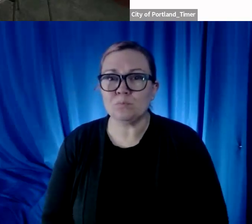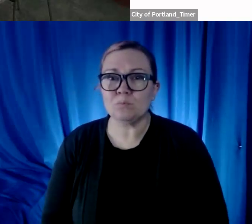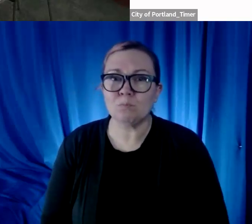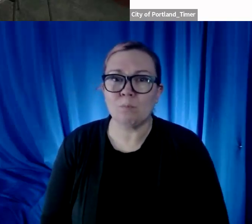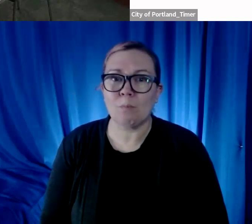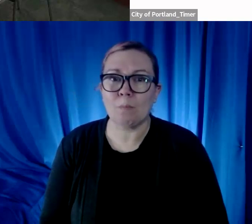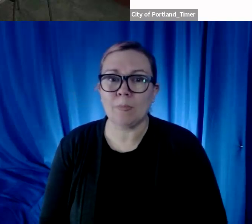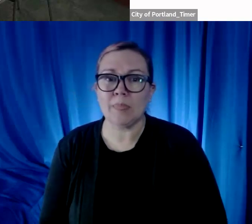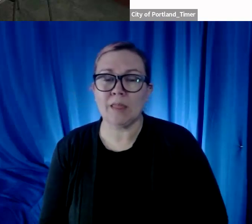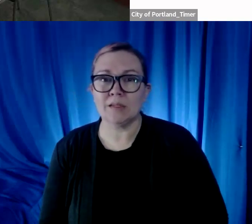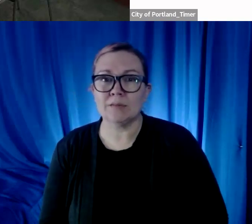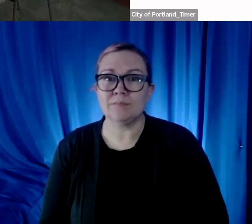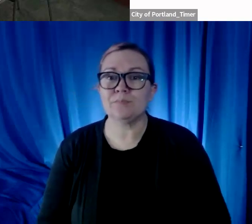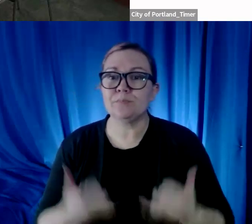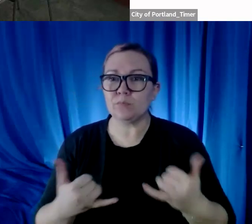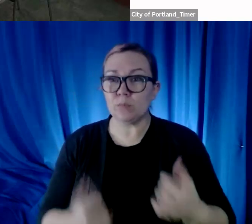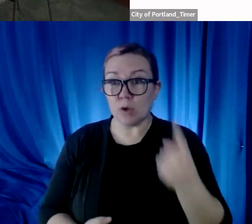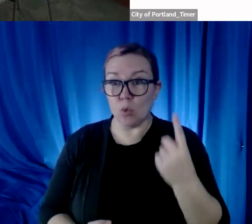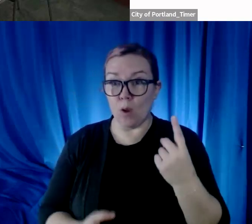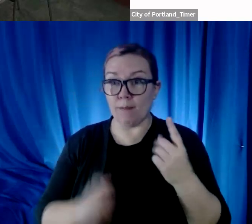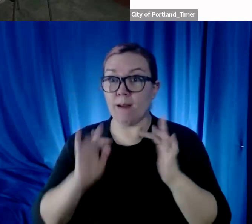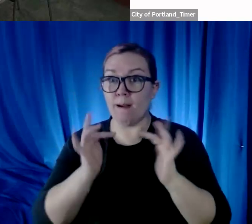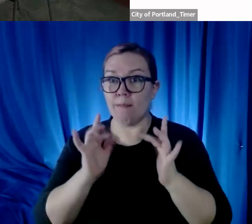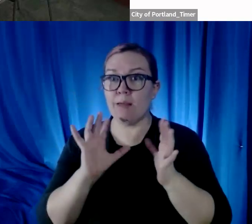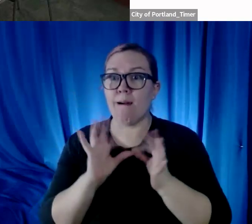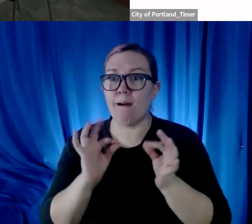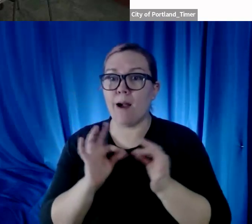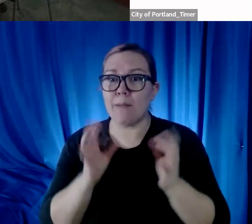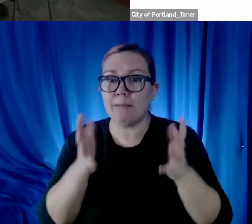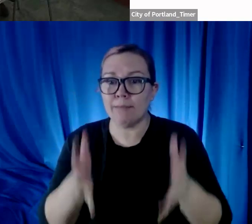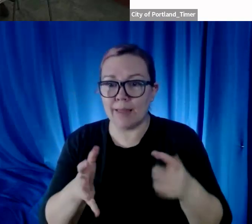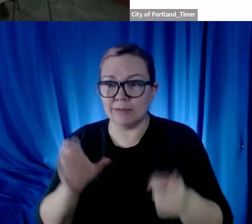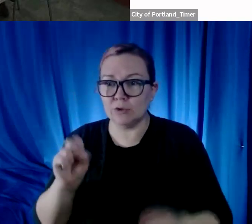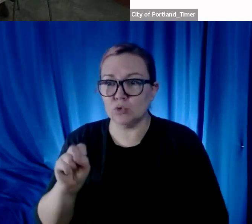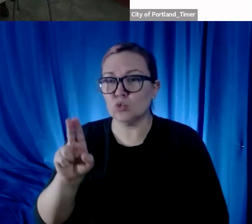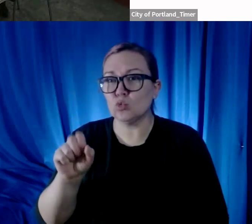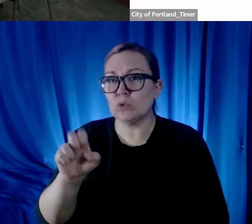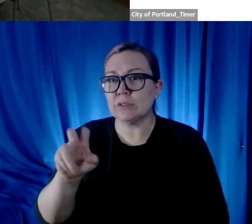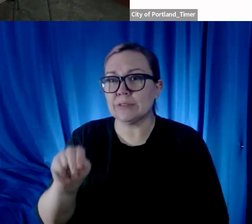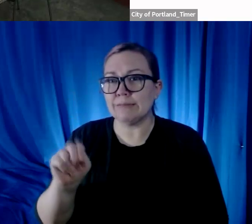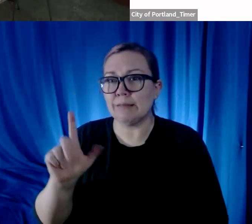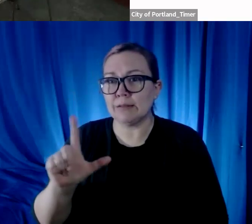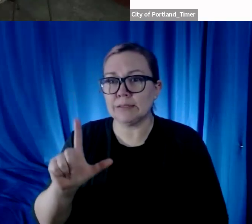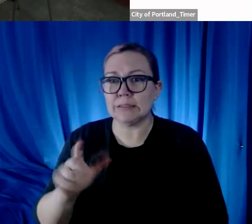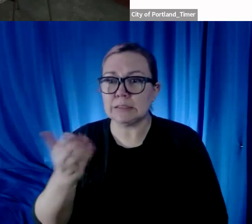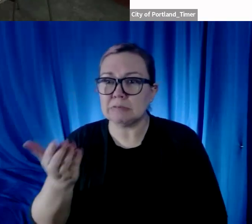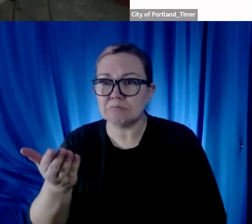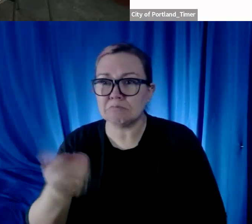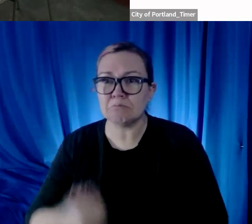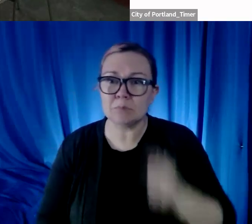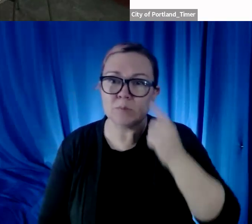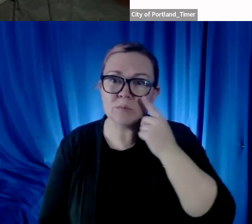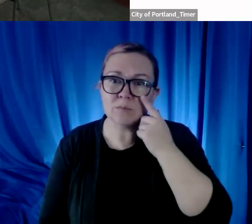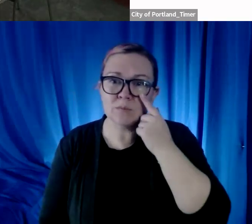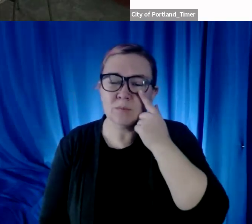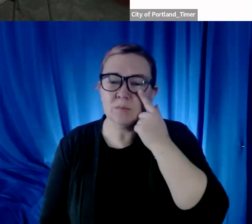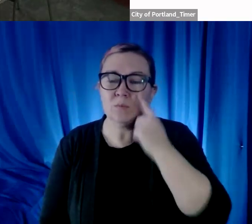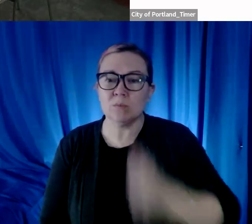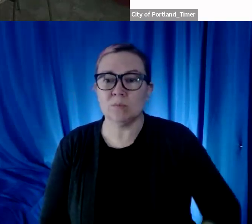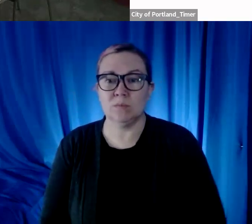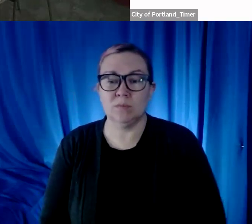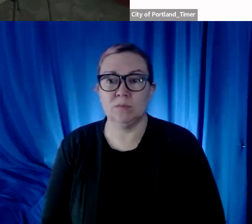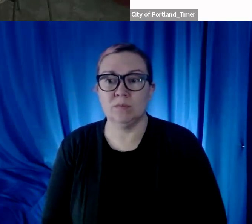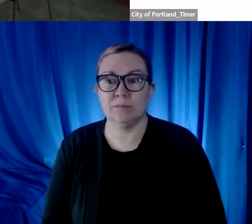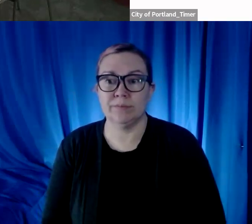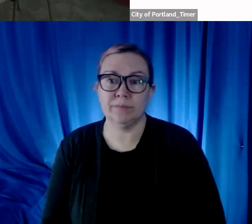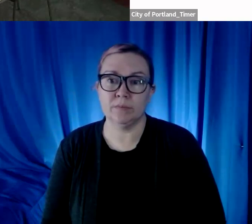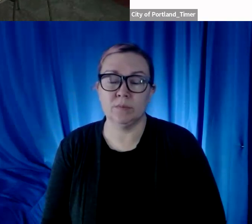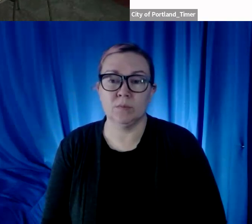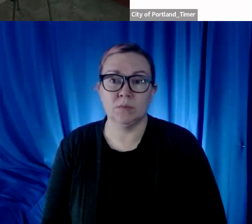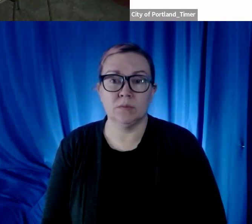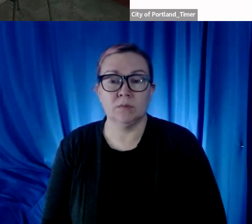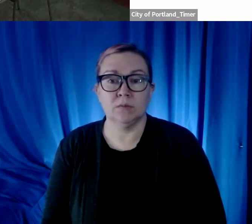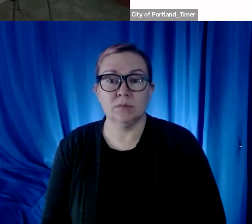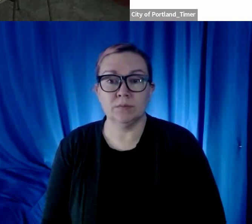And now we'll do the one online comment we have remaining. Susan Lindsey, go ahead.